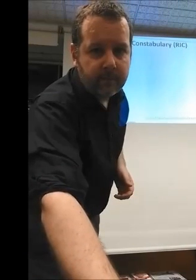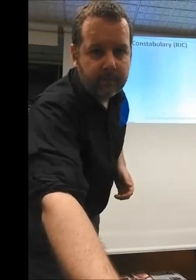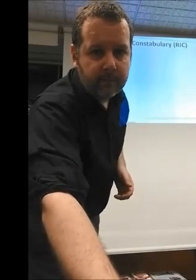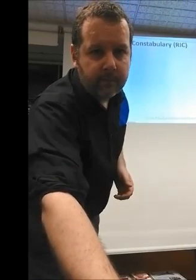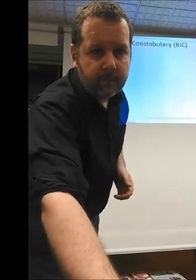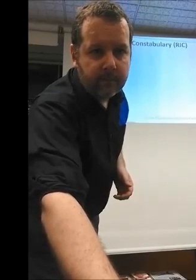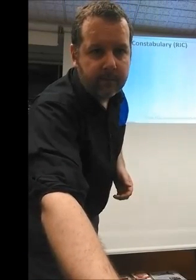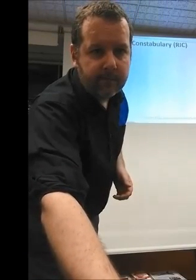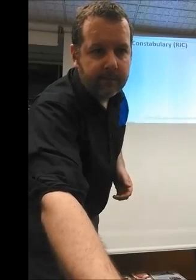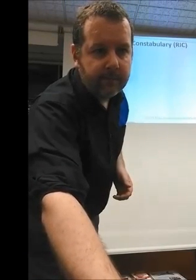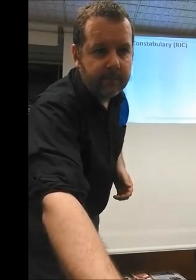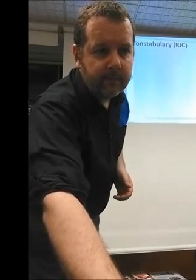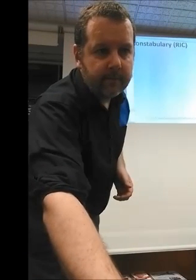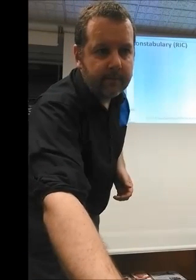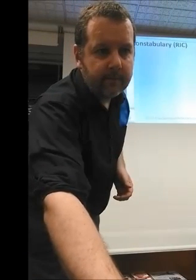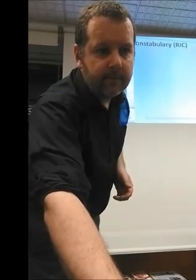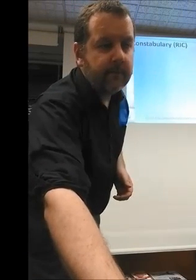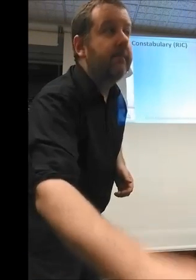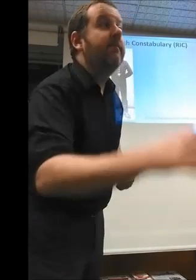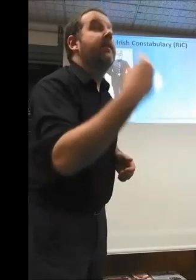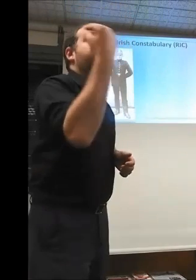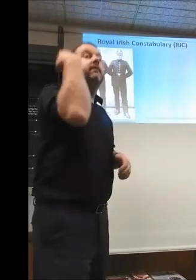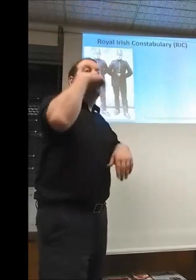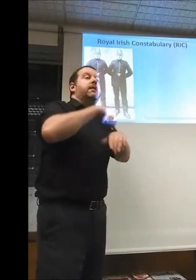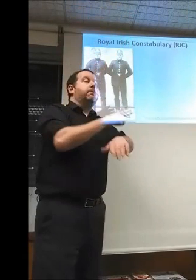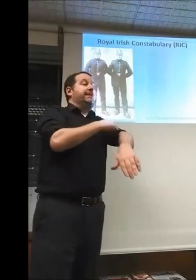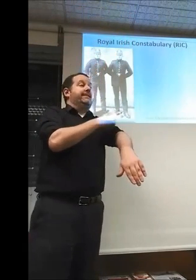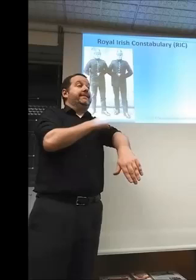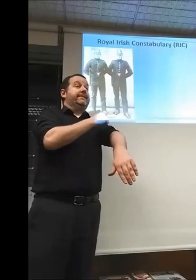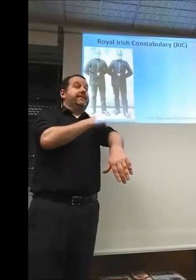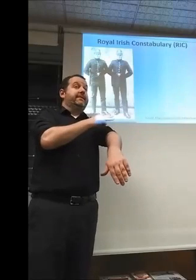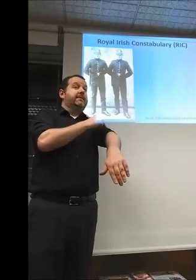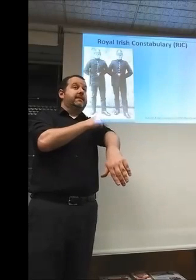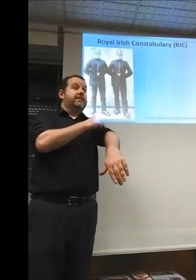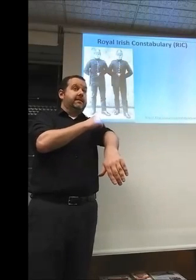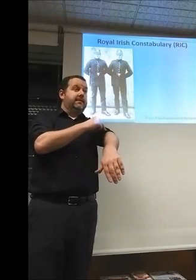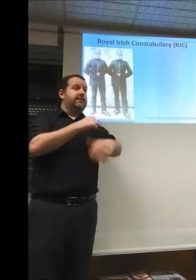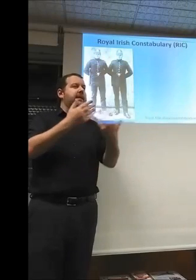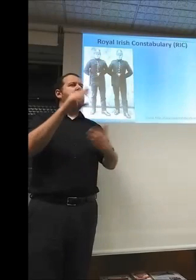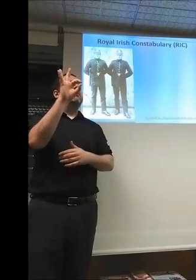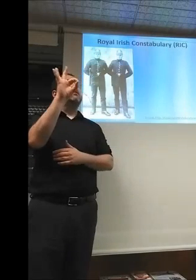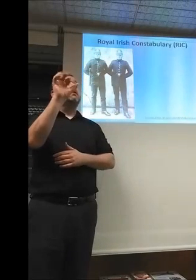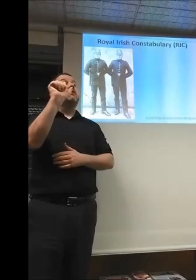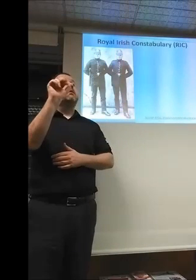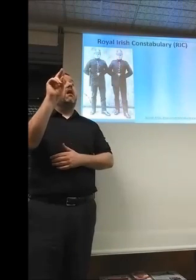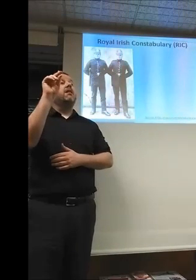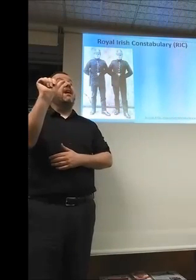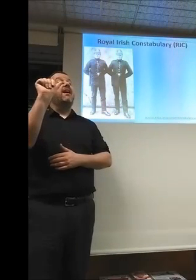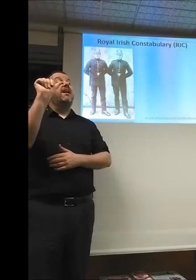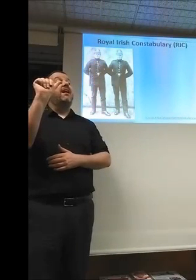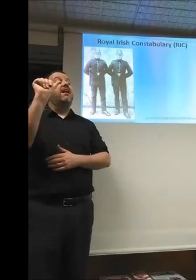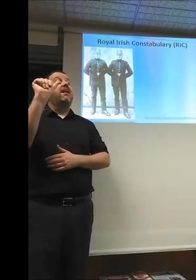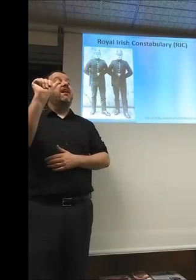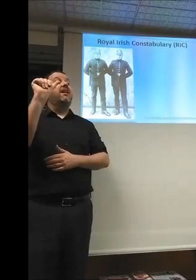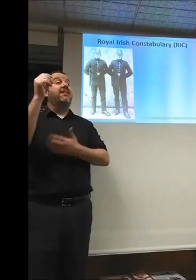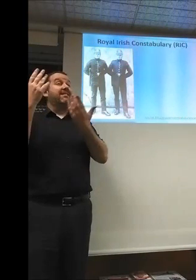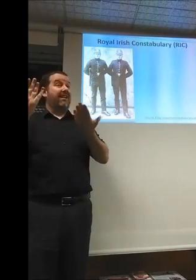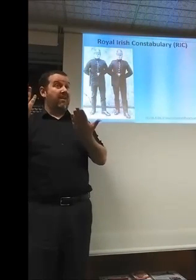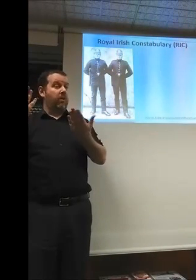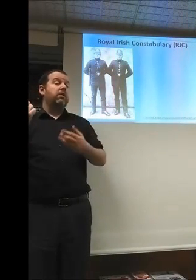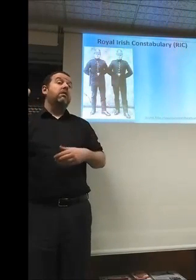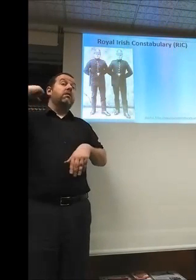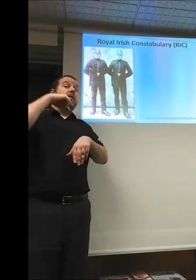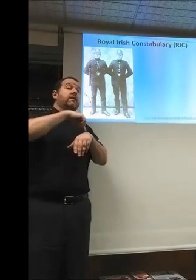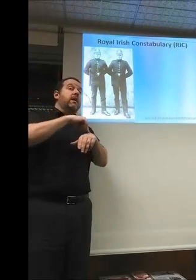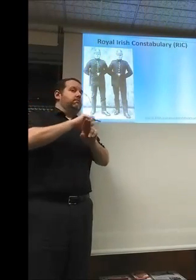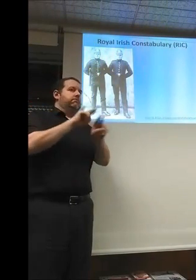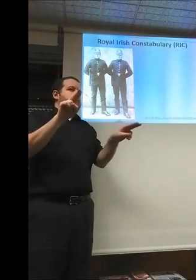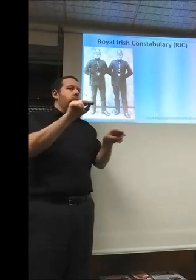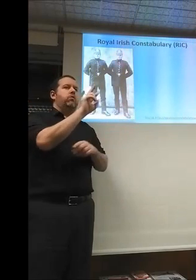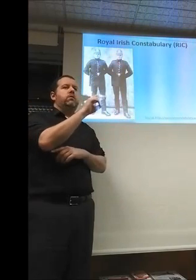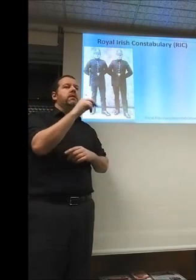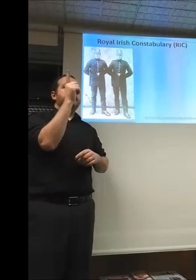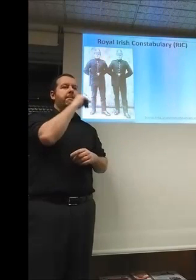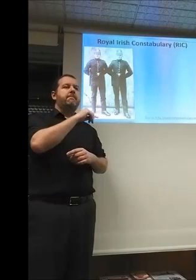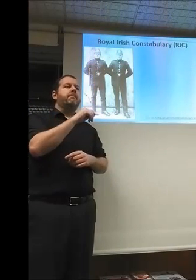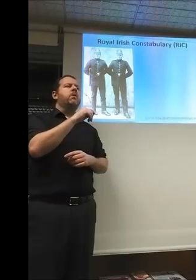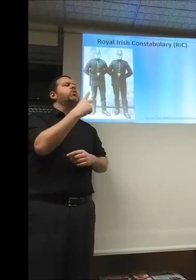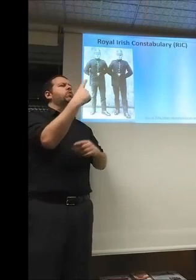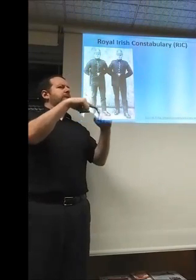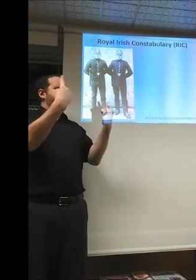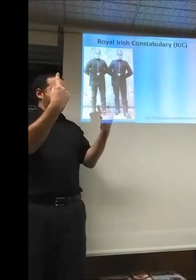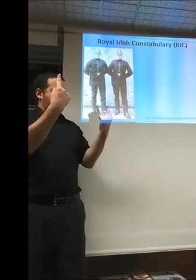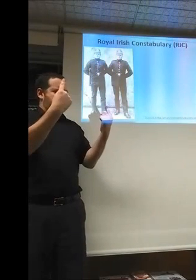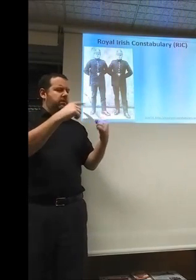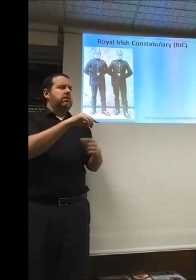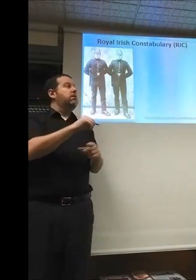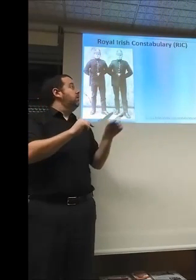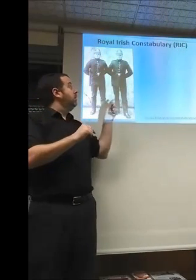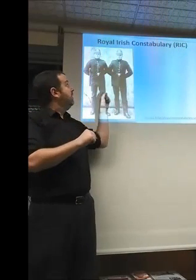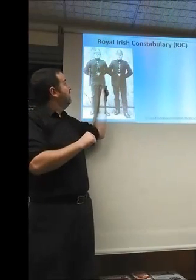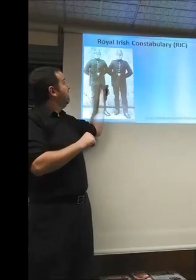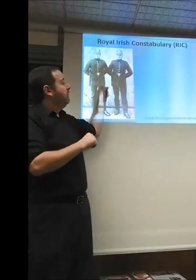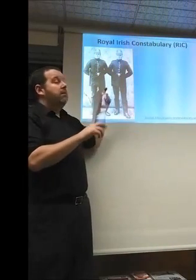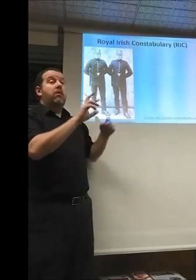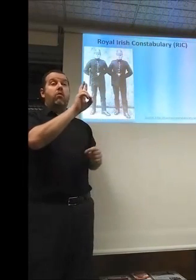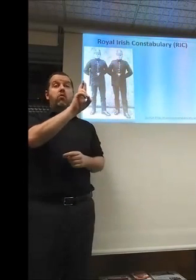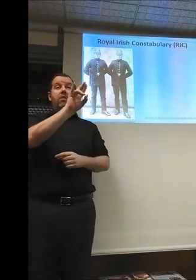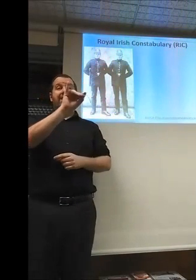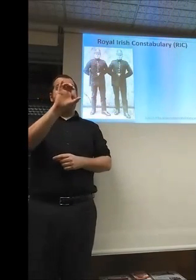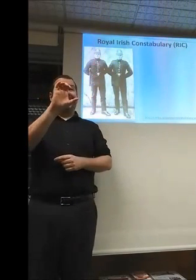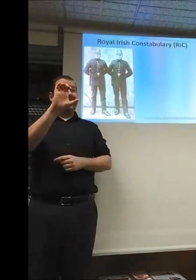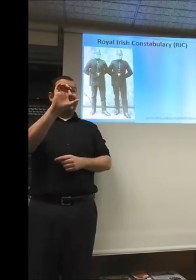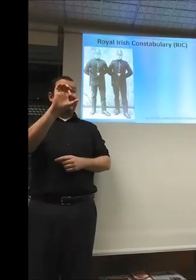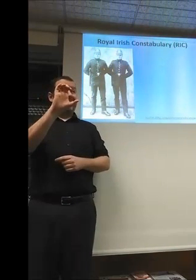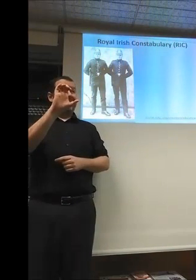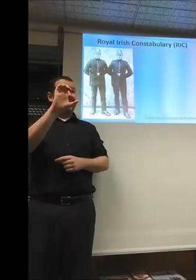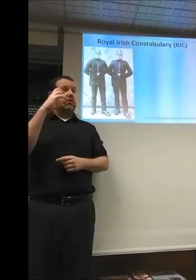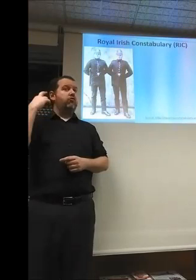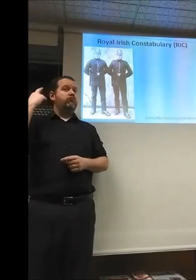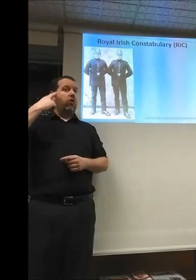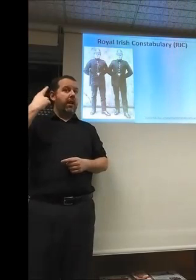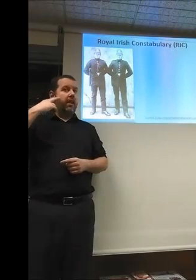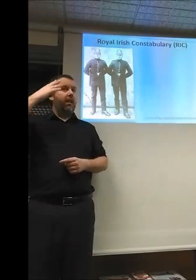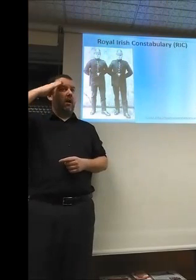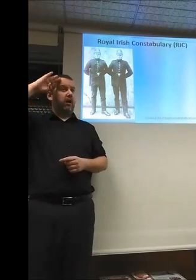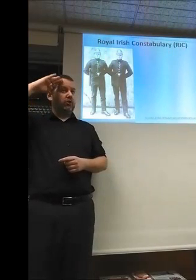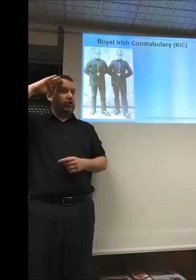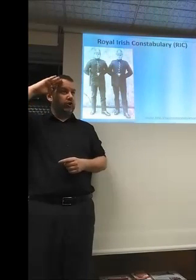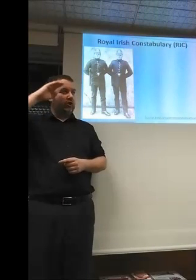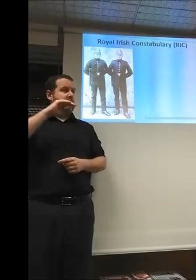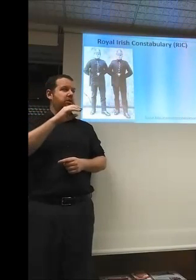That was the police back then so Guarda today but at that time it was the R.I.C the Royal